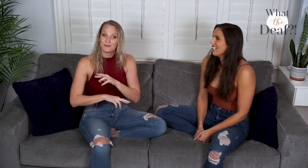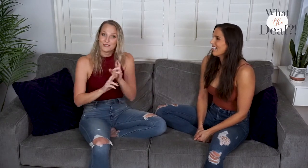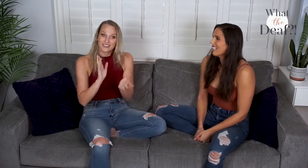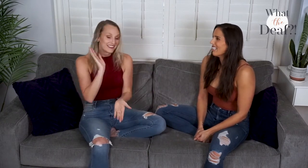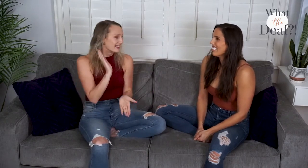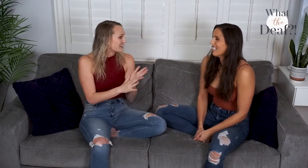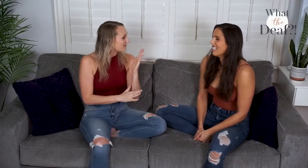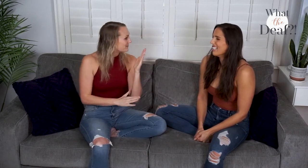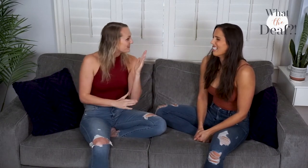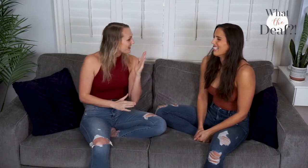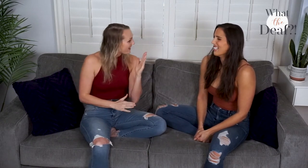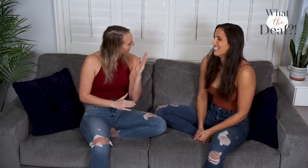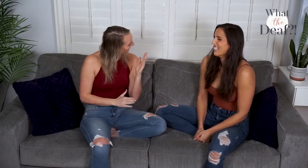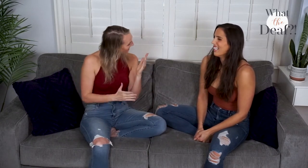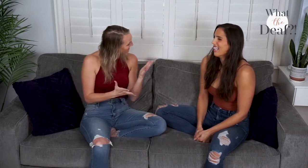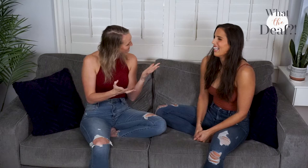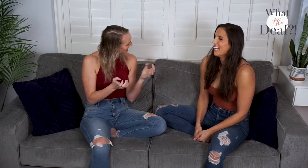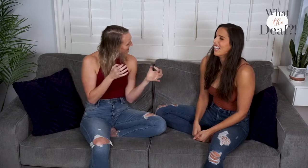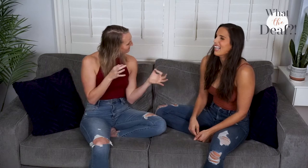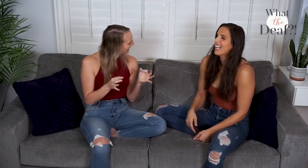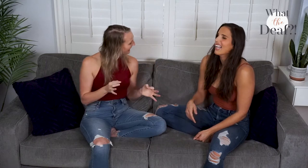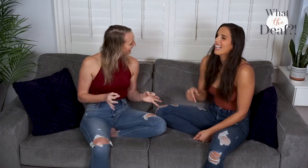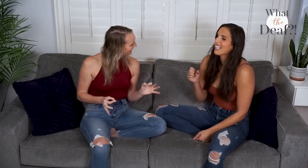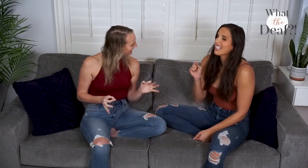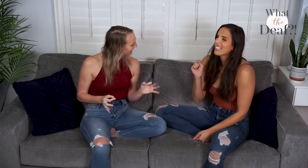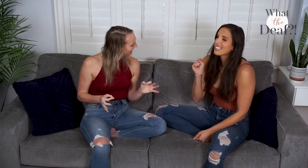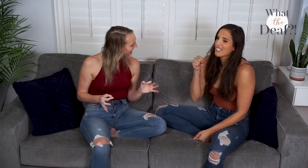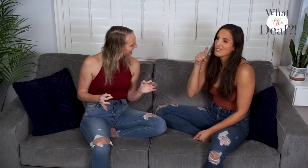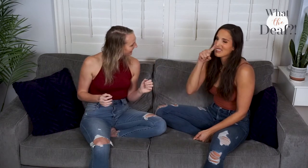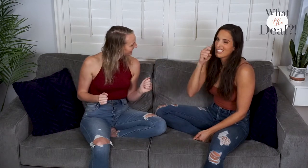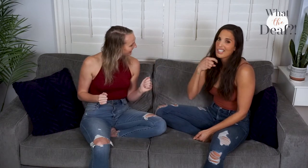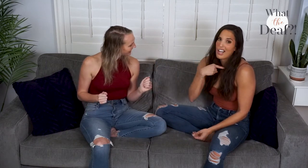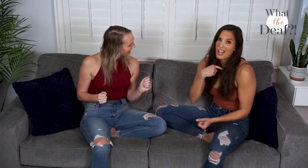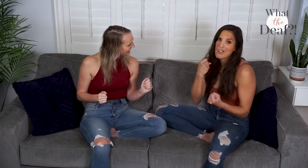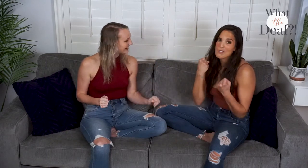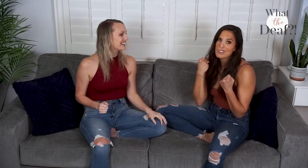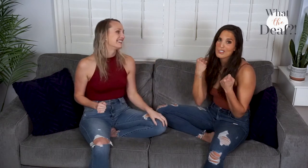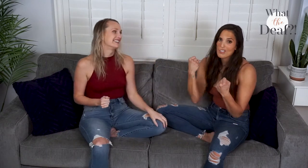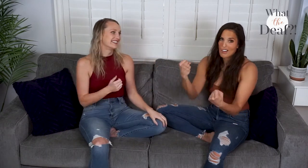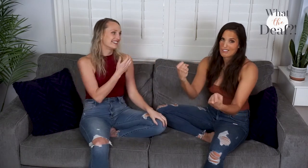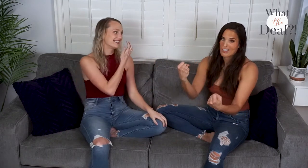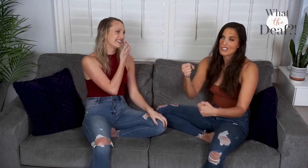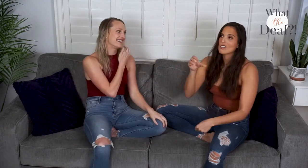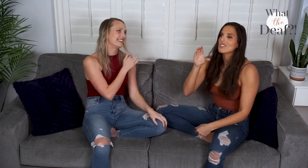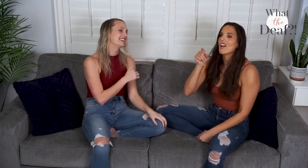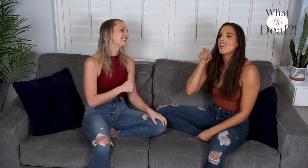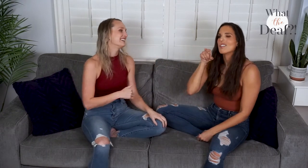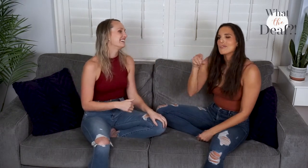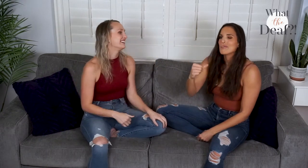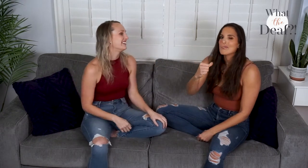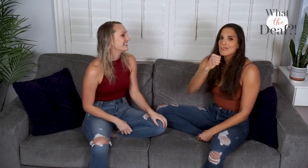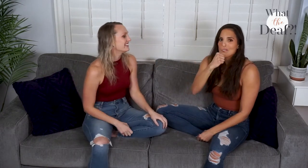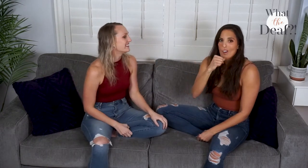And when we were ready to leave… Do you wanna explain the rest? Yeah, because I was the one who was driving.